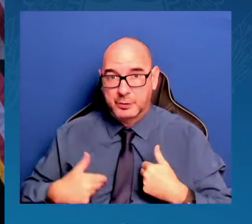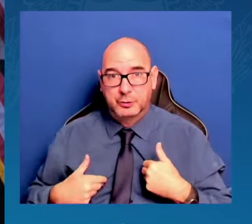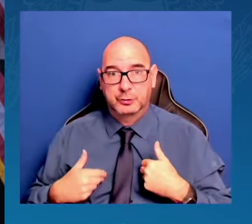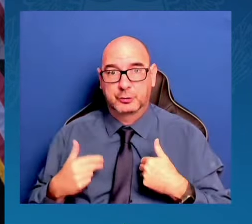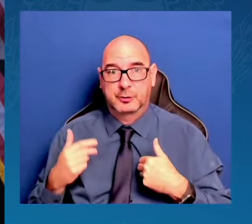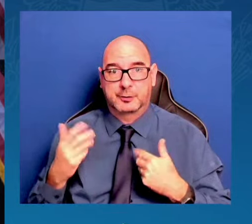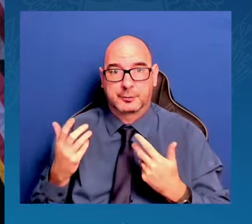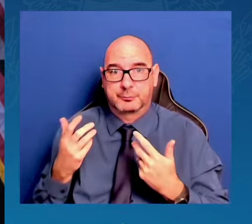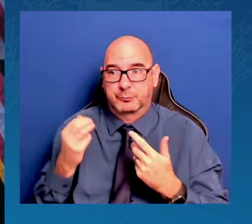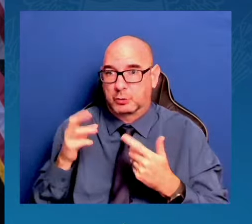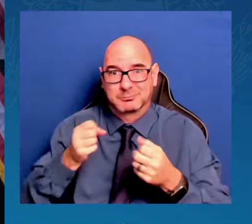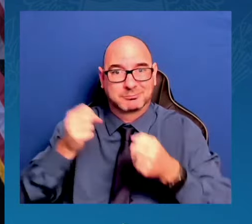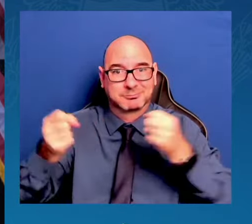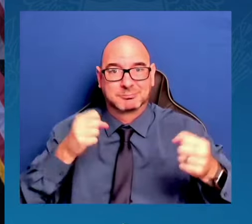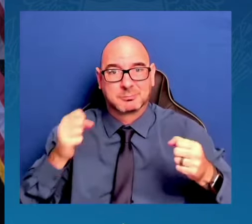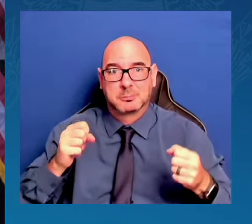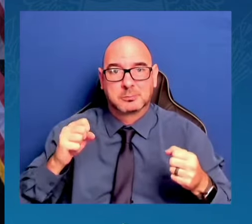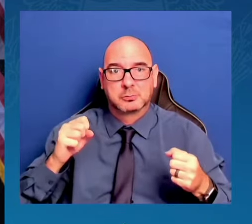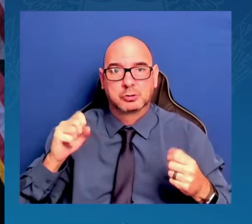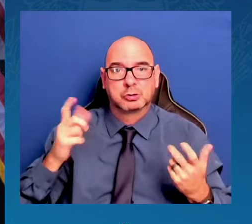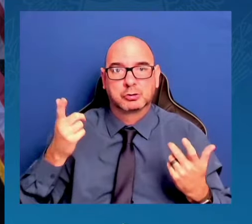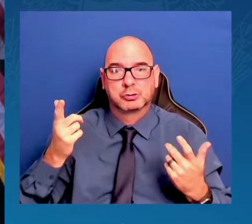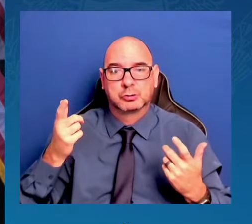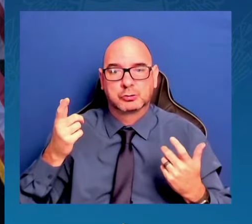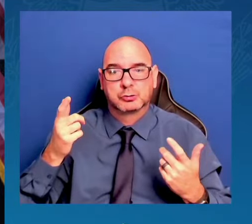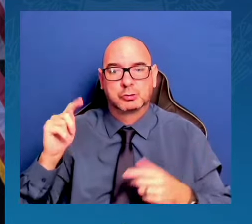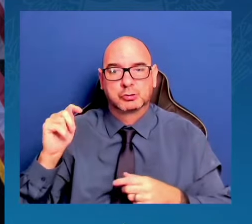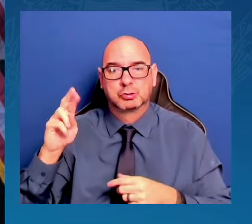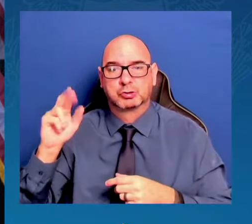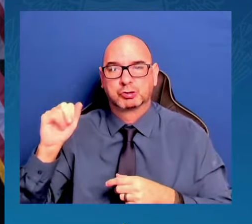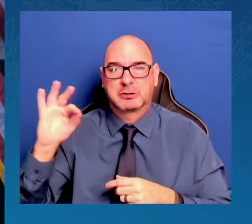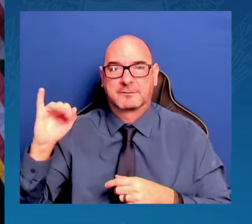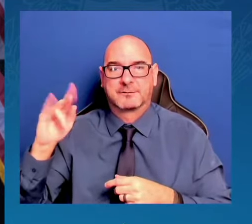Audience: Booo -- The Vice President: Here in Florida, healthcare providers face prison --